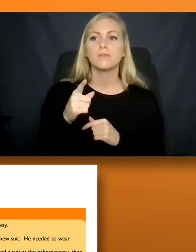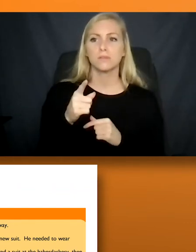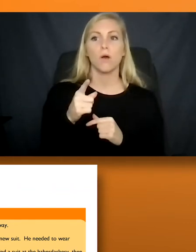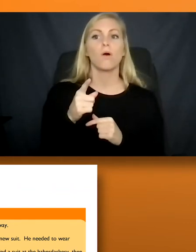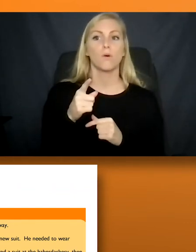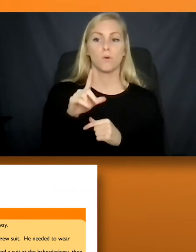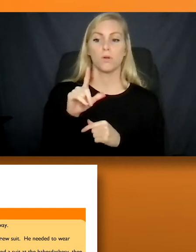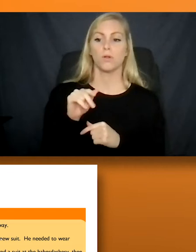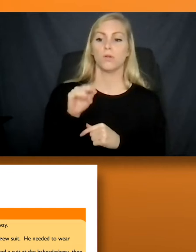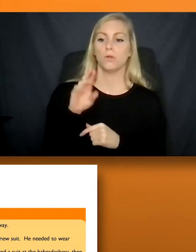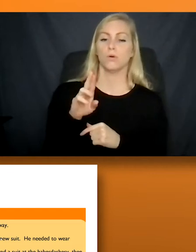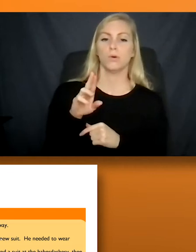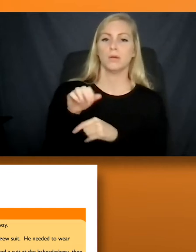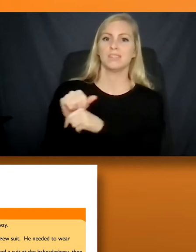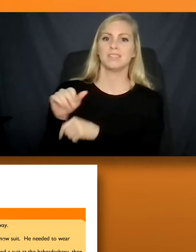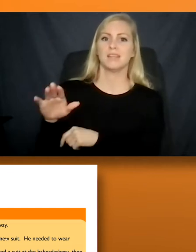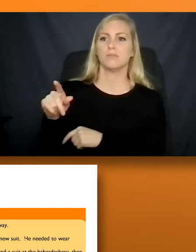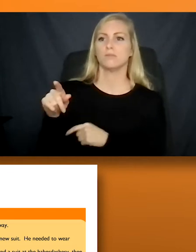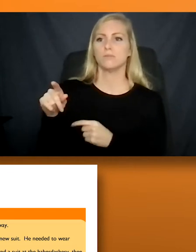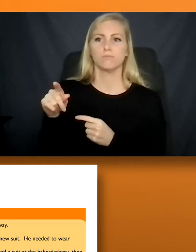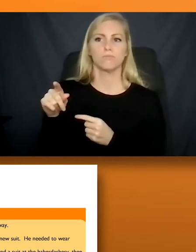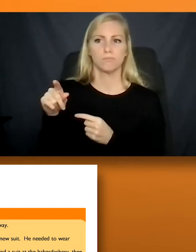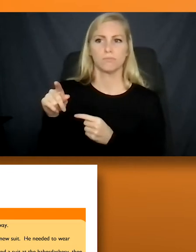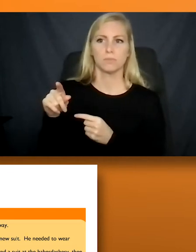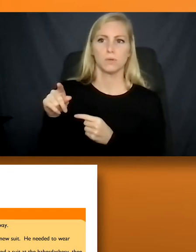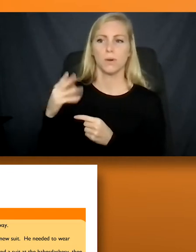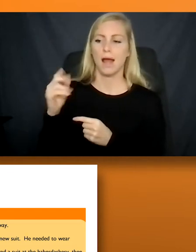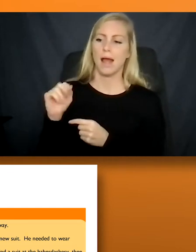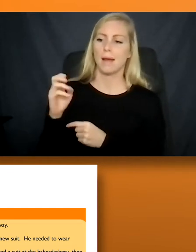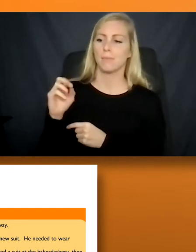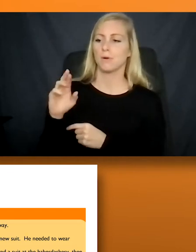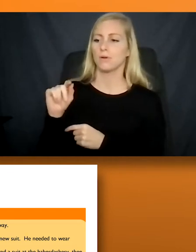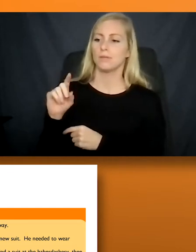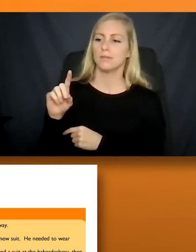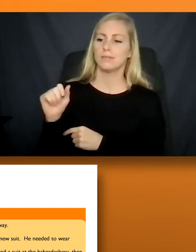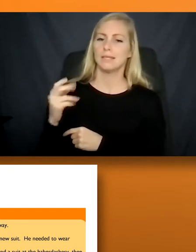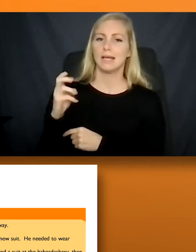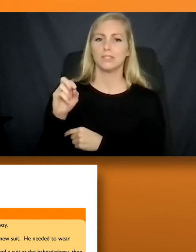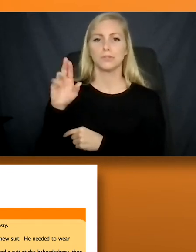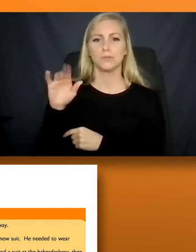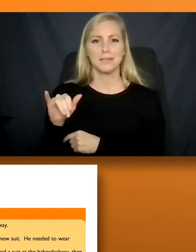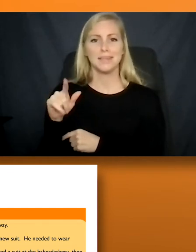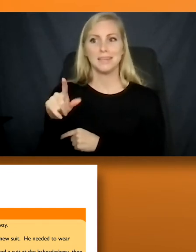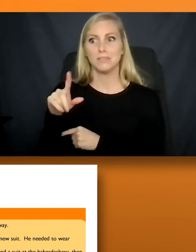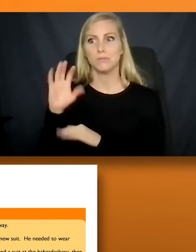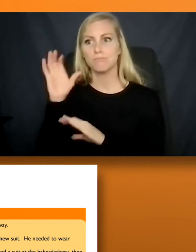"to find a new suit. He needed to wear one for his uncle's wedding."